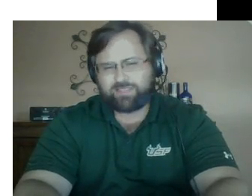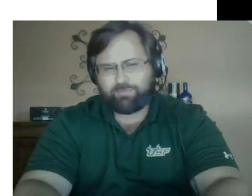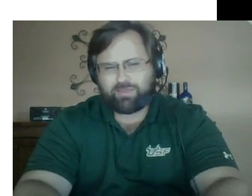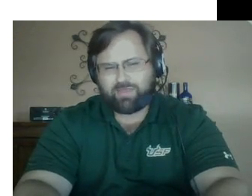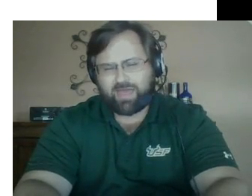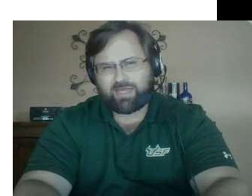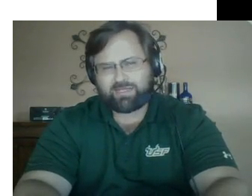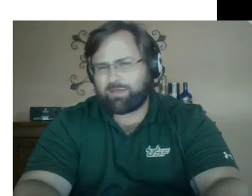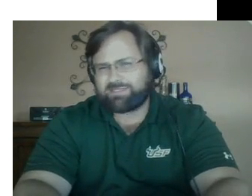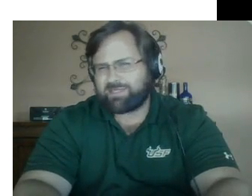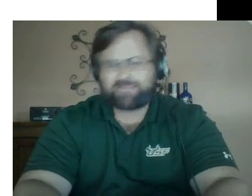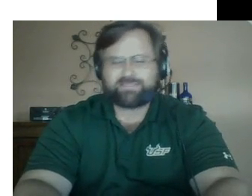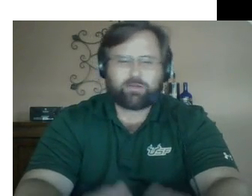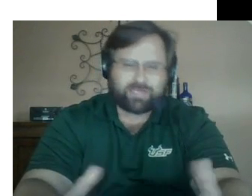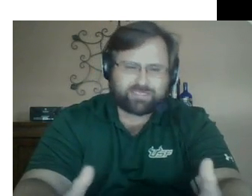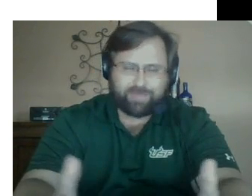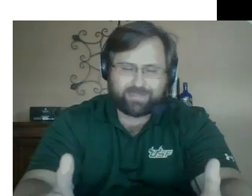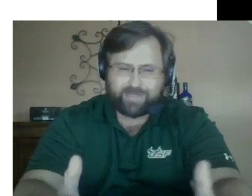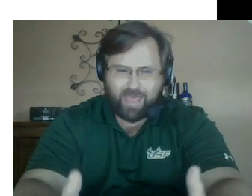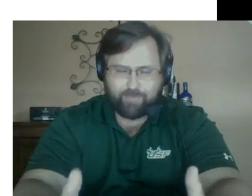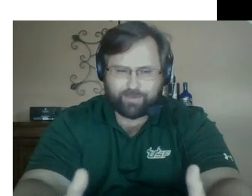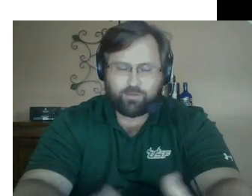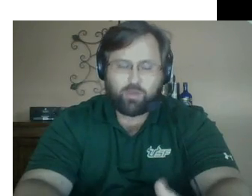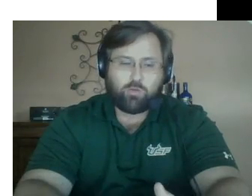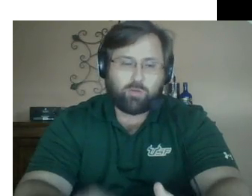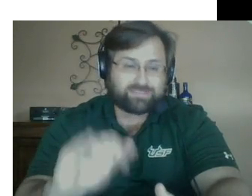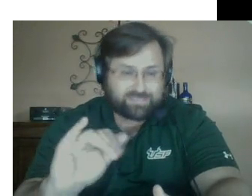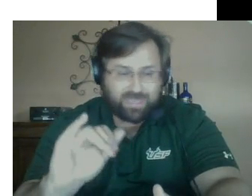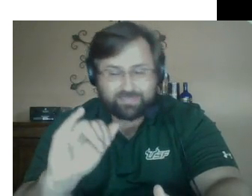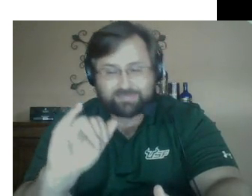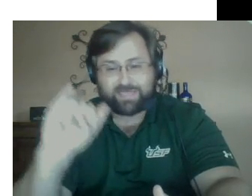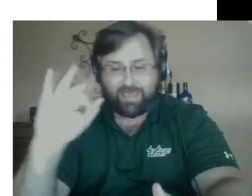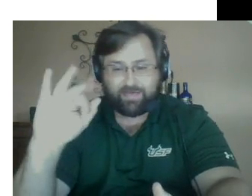something that isn't necessarily expected to happen whereas the signs if